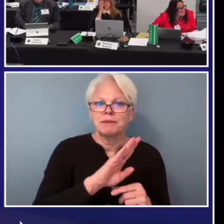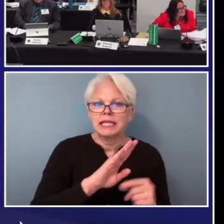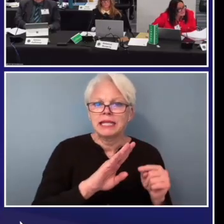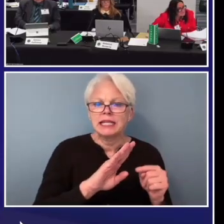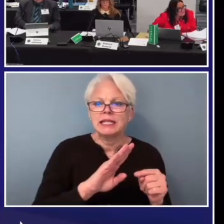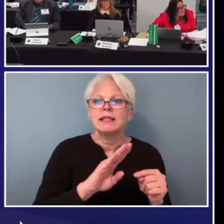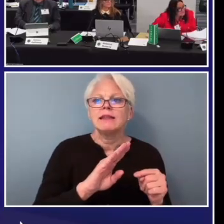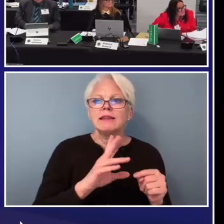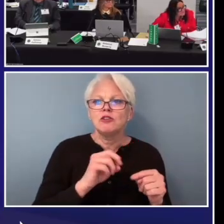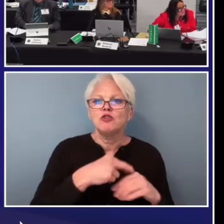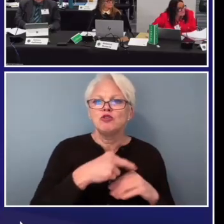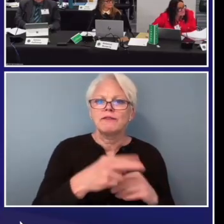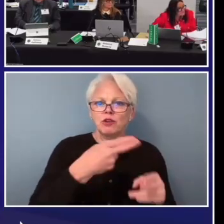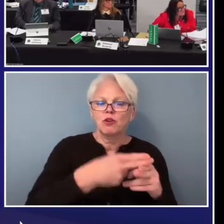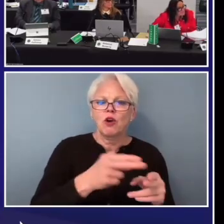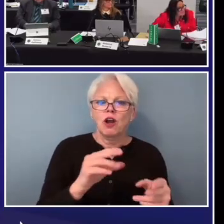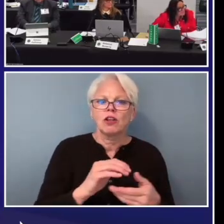Are those intended to mean the same things?